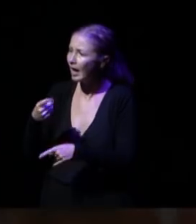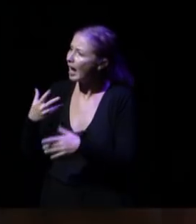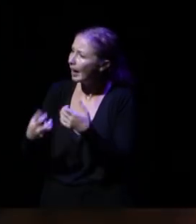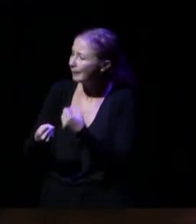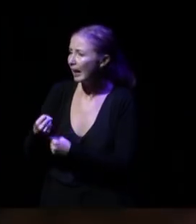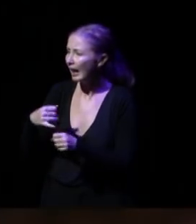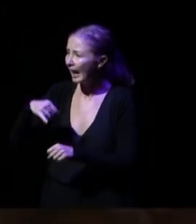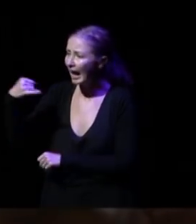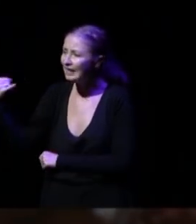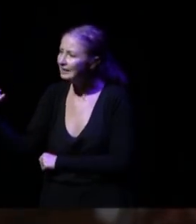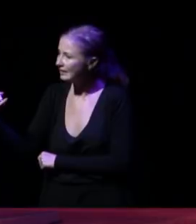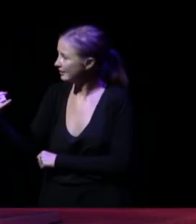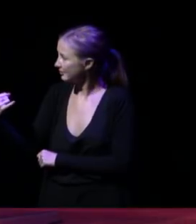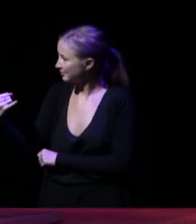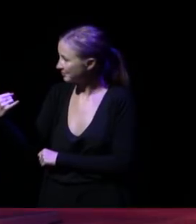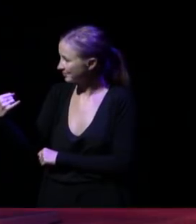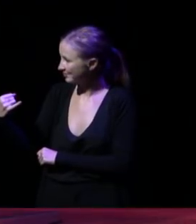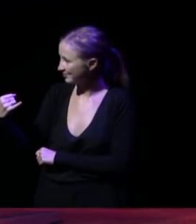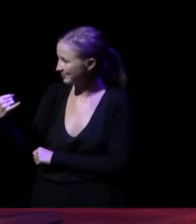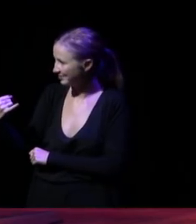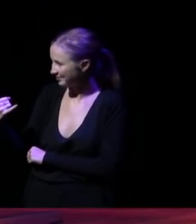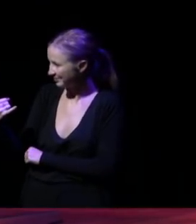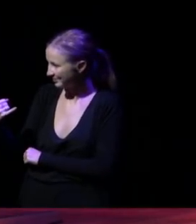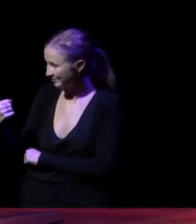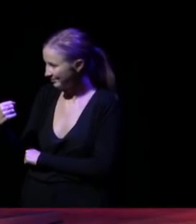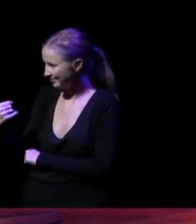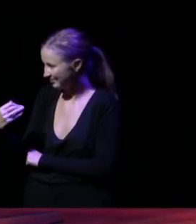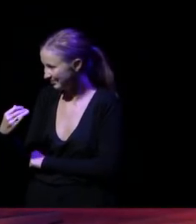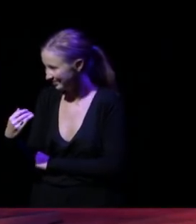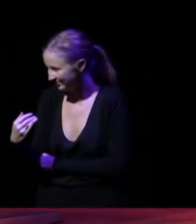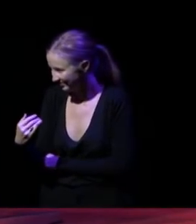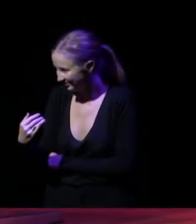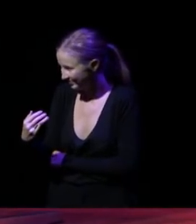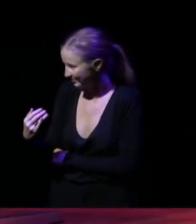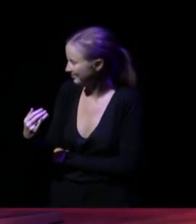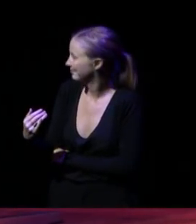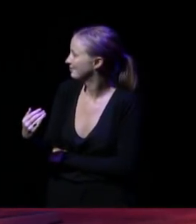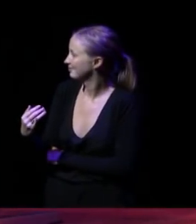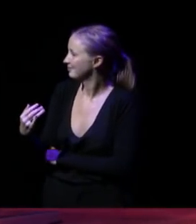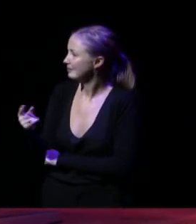How would I be, you know, all right. There you go, "Yes, thank you." I mean, that's a beautiful compliment